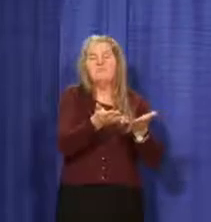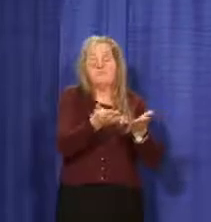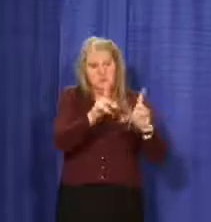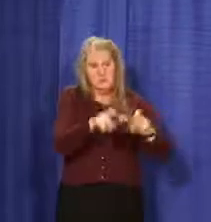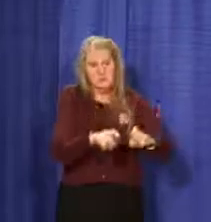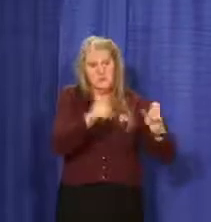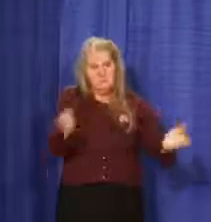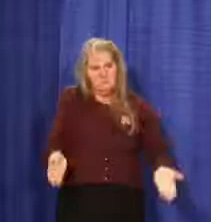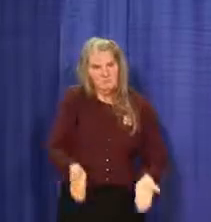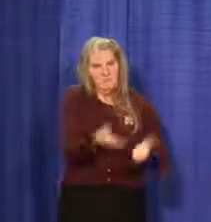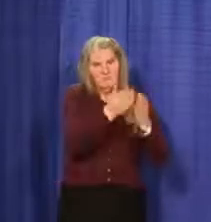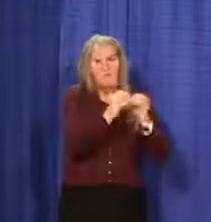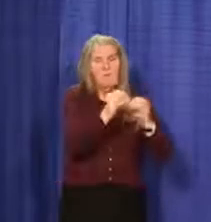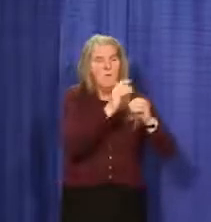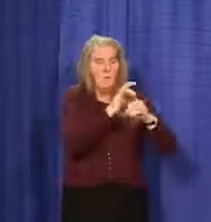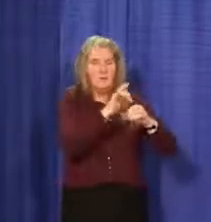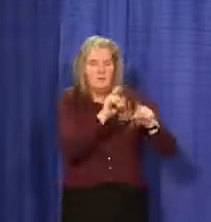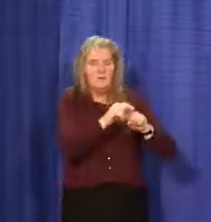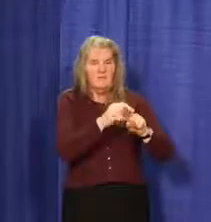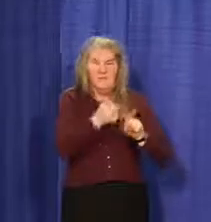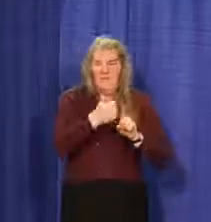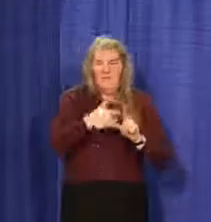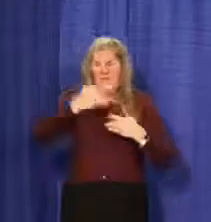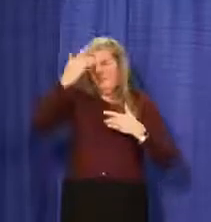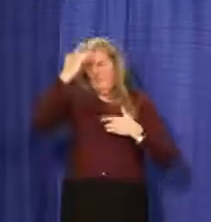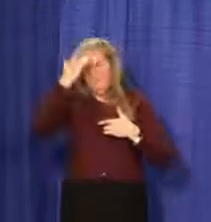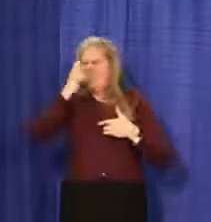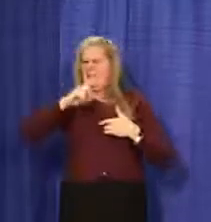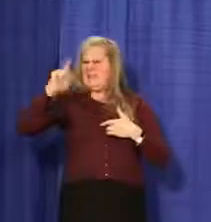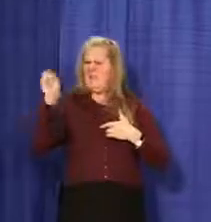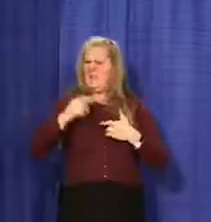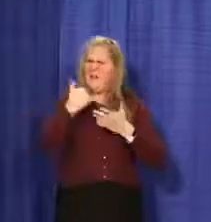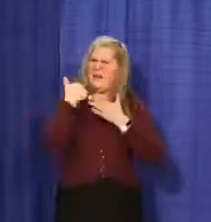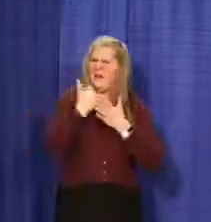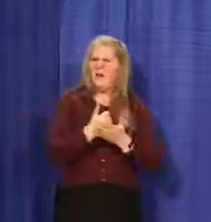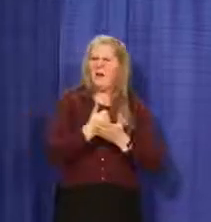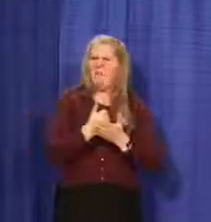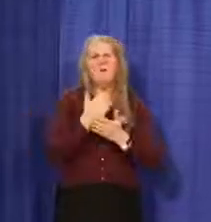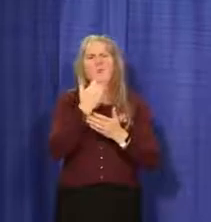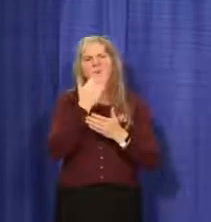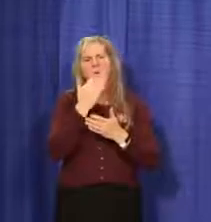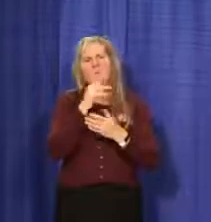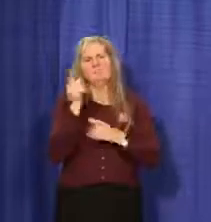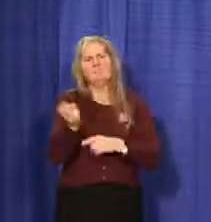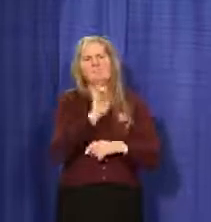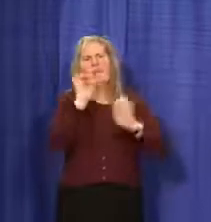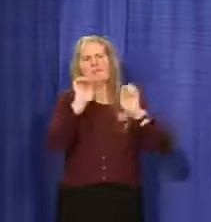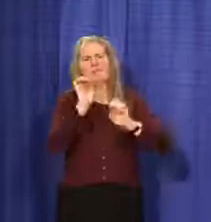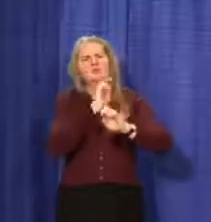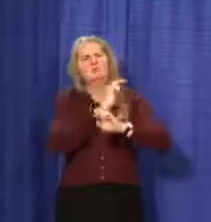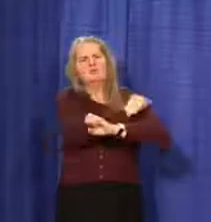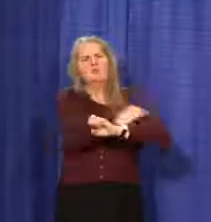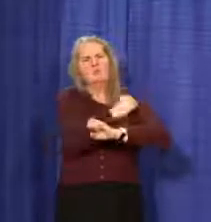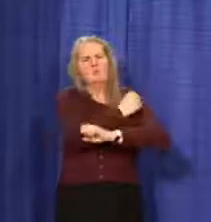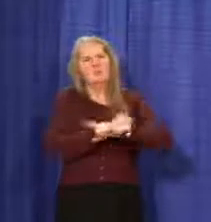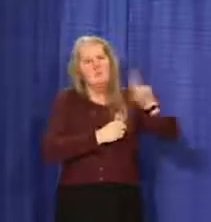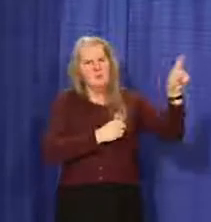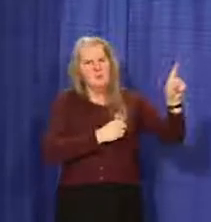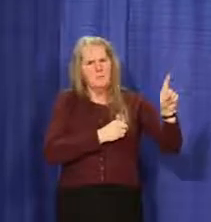testing capacity. If you're sick in need urgent health, of course the best places the emergency department or your local rural health